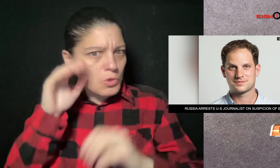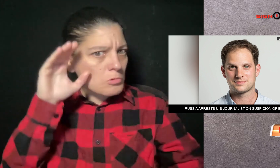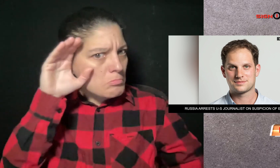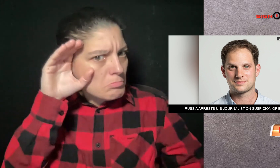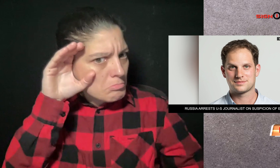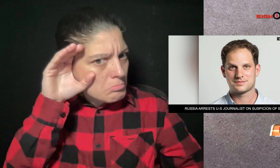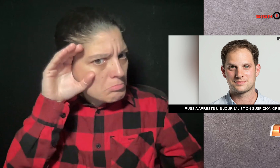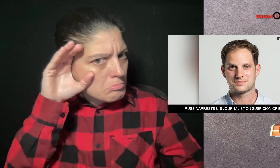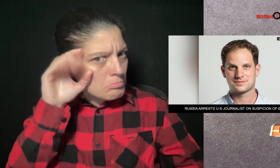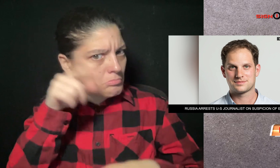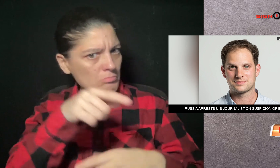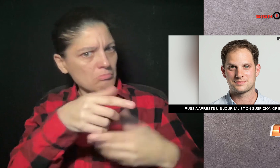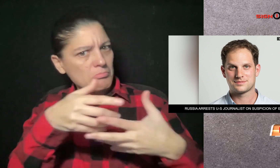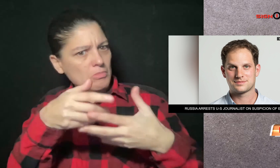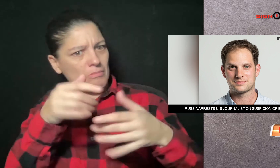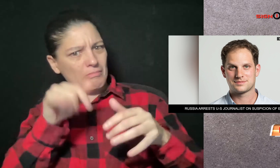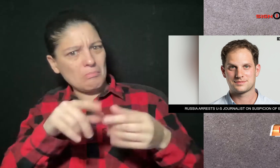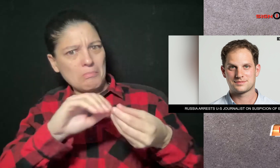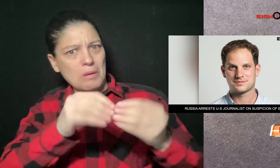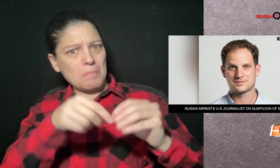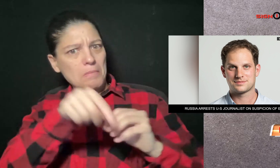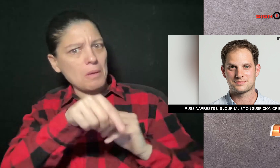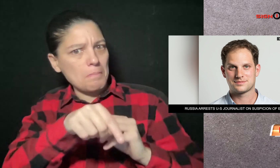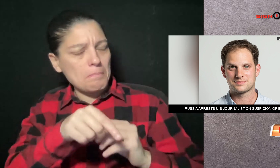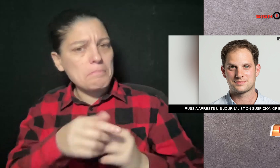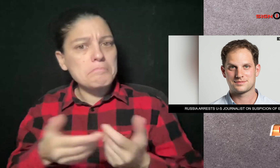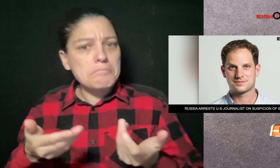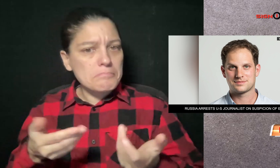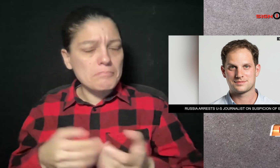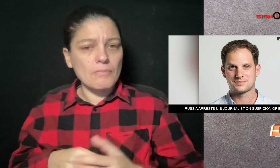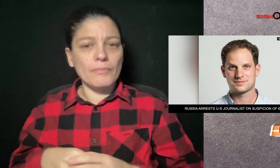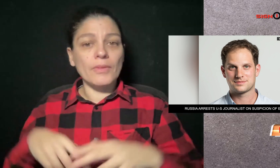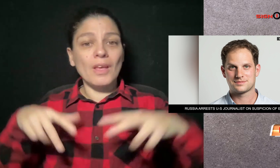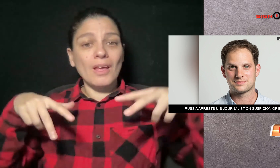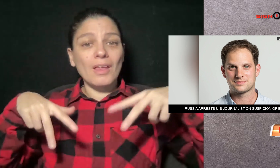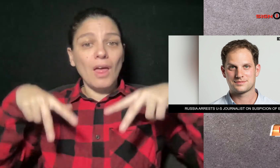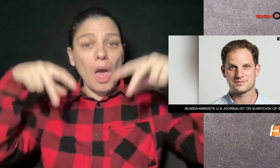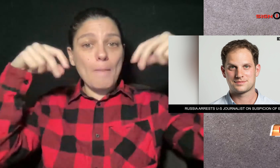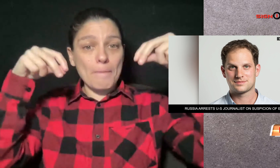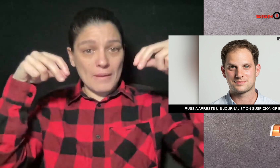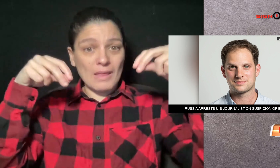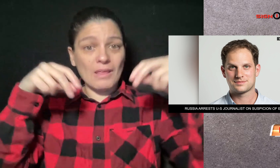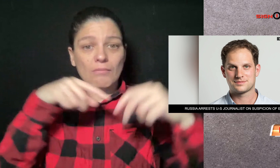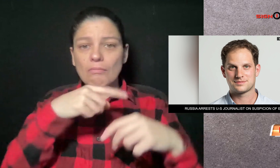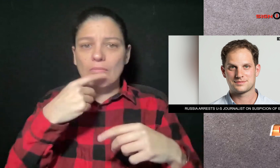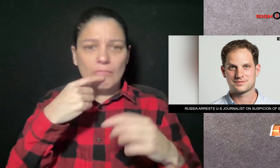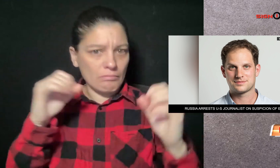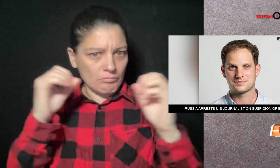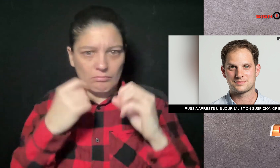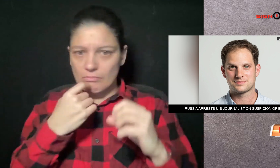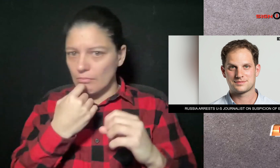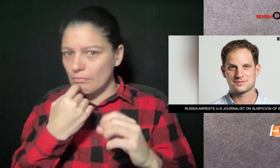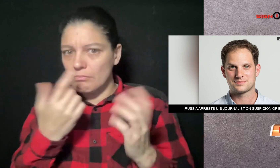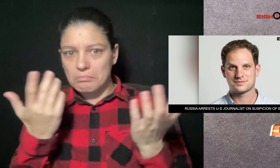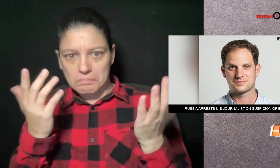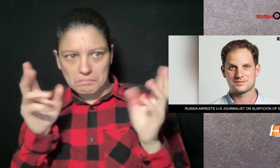Russia's Foreign Ministry says they have not yet heard from the US about the case the Kremlin